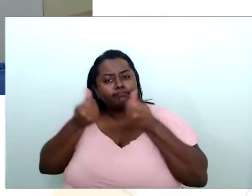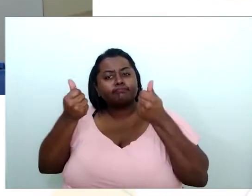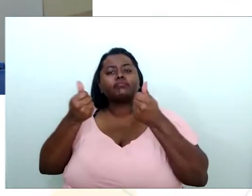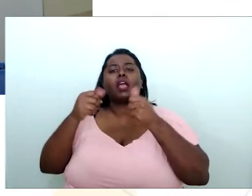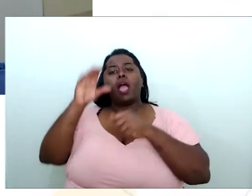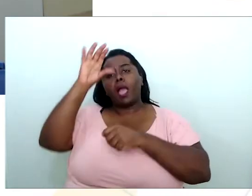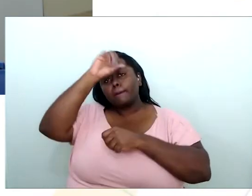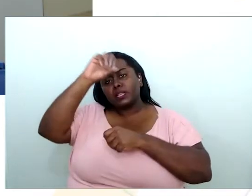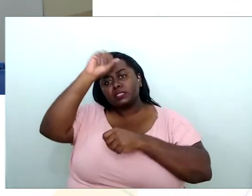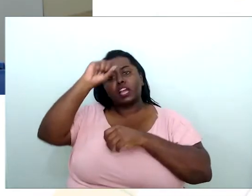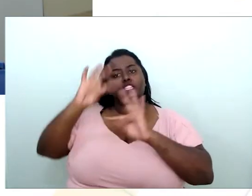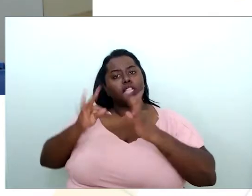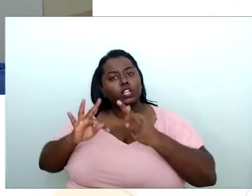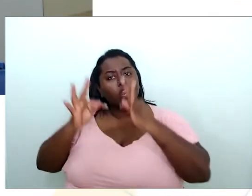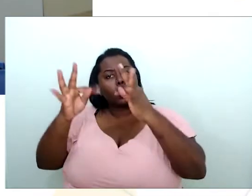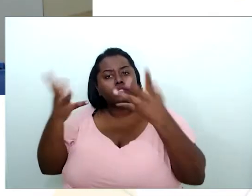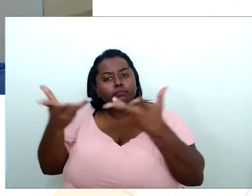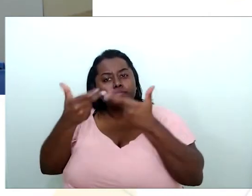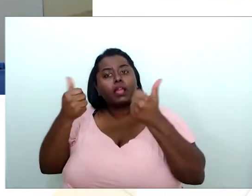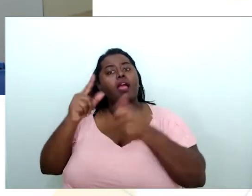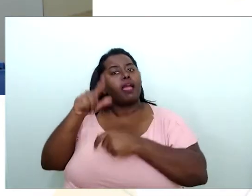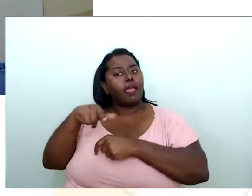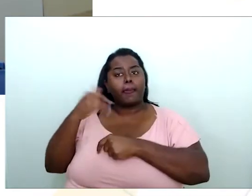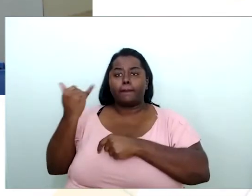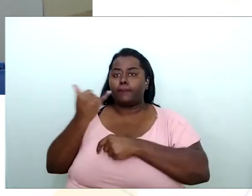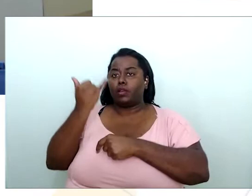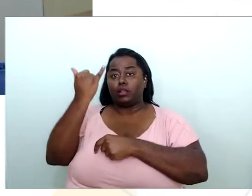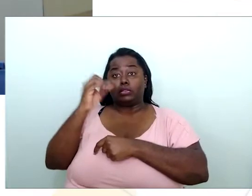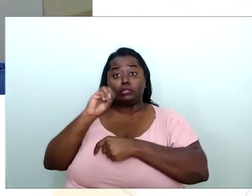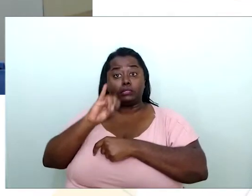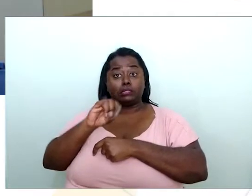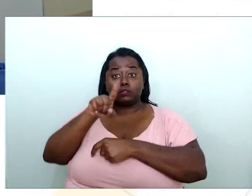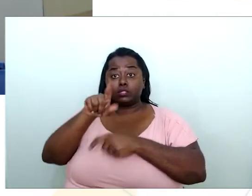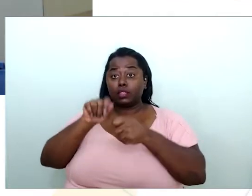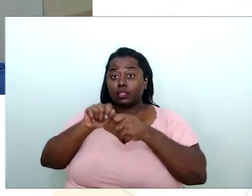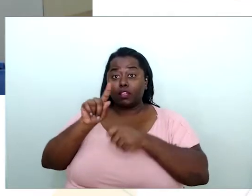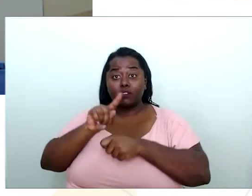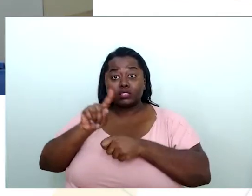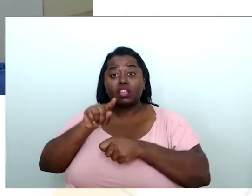essential because if we don't do that then you are failing on your promises